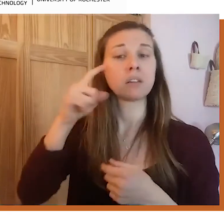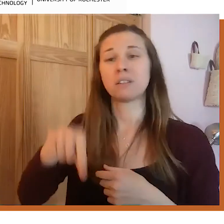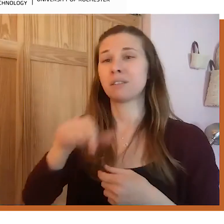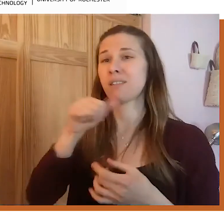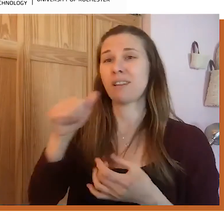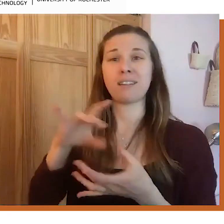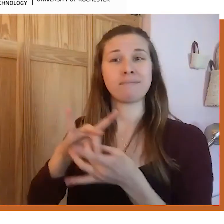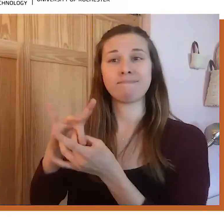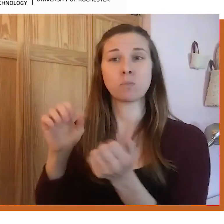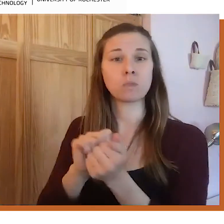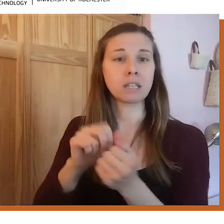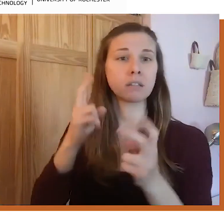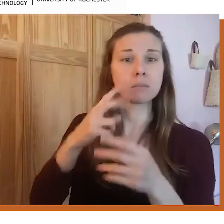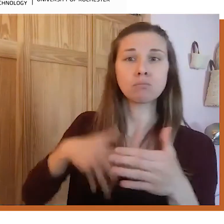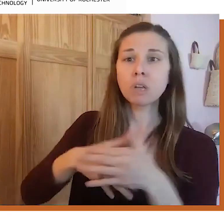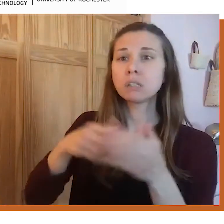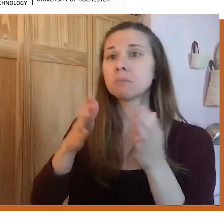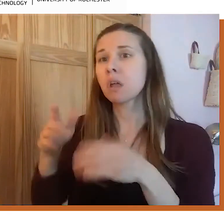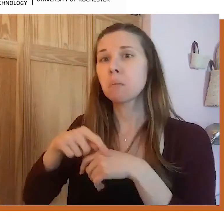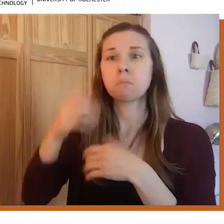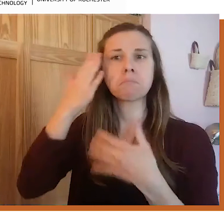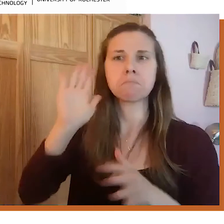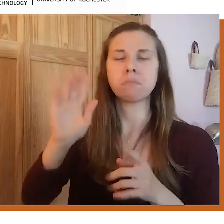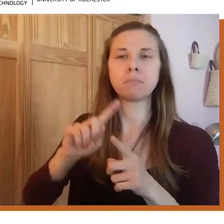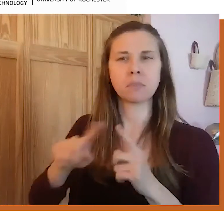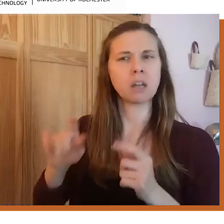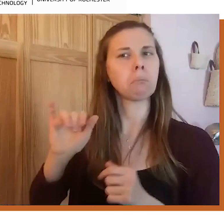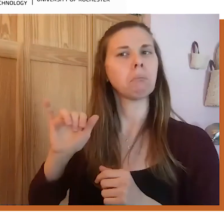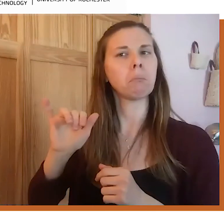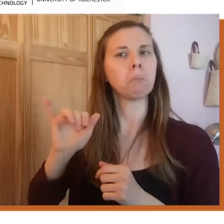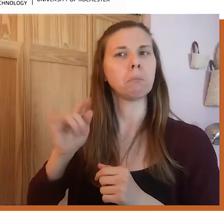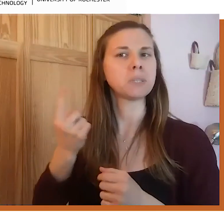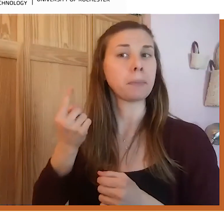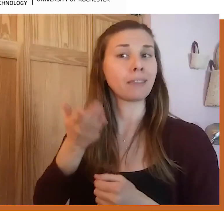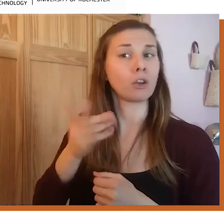and, again, that's not associated specifically with unintended pregnancies, but it is something that may be there.